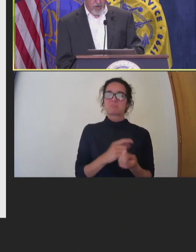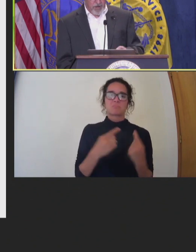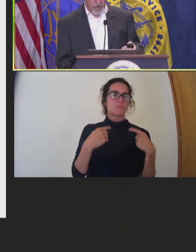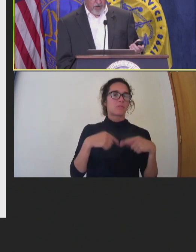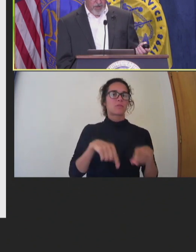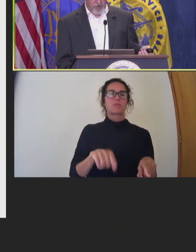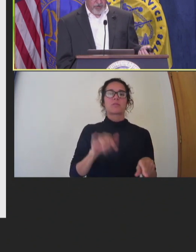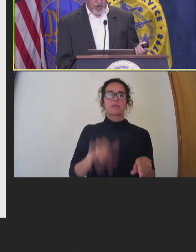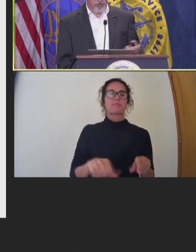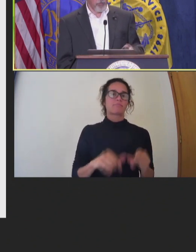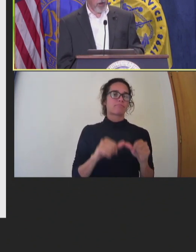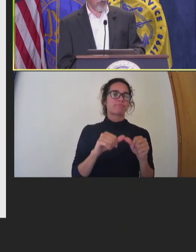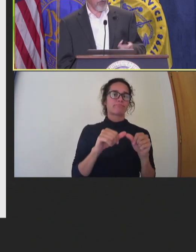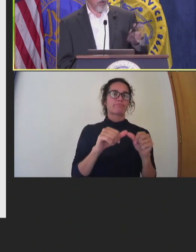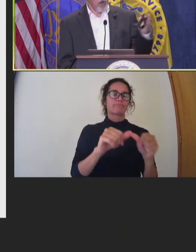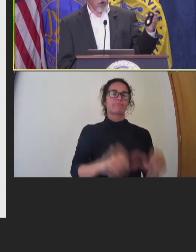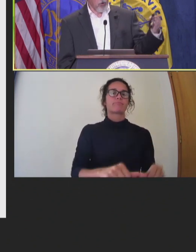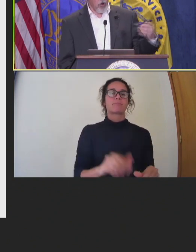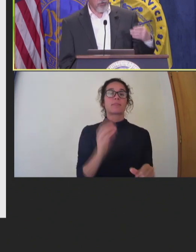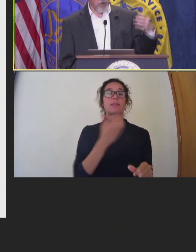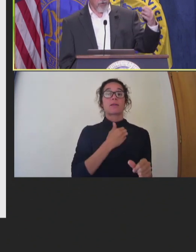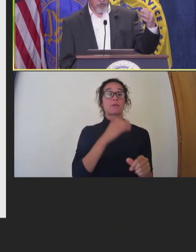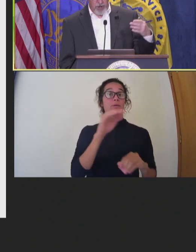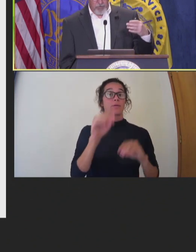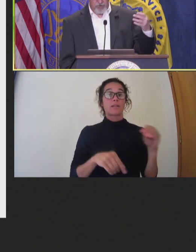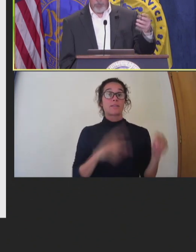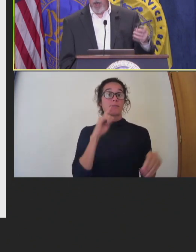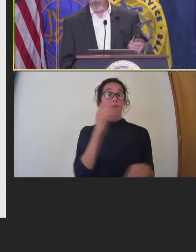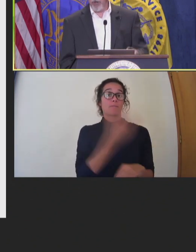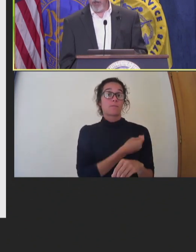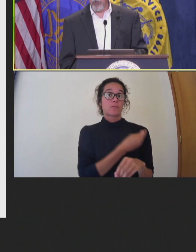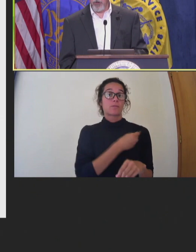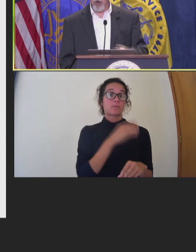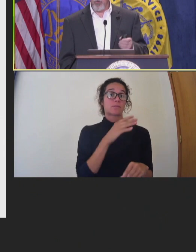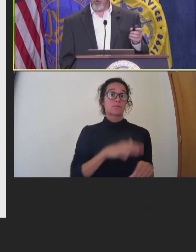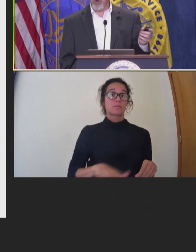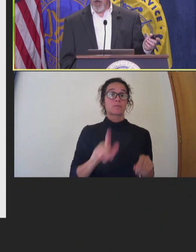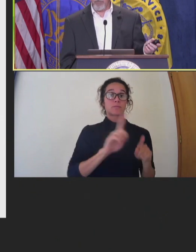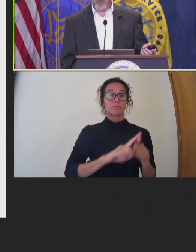And our vaccination rates across different segments of the population were not much